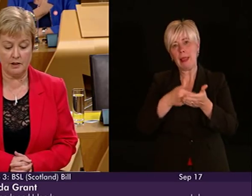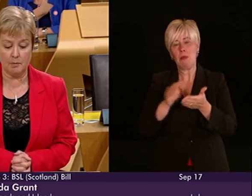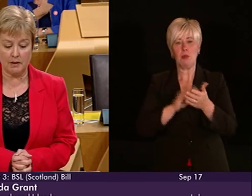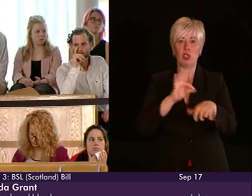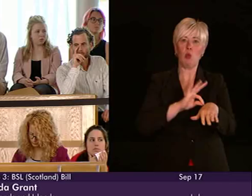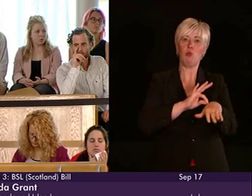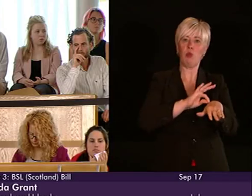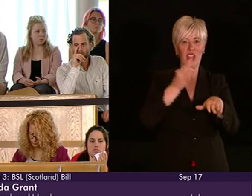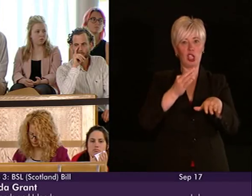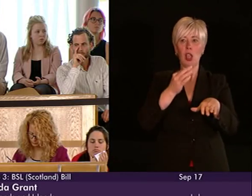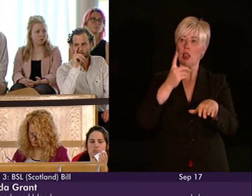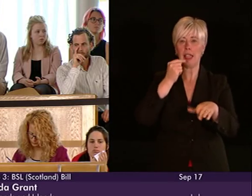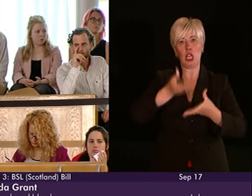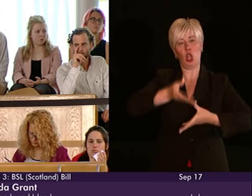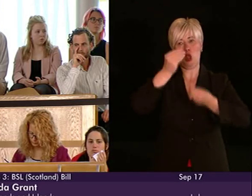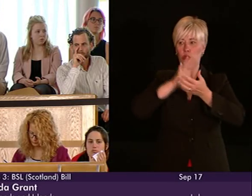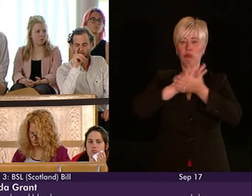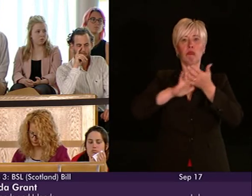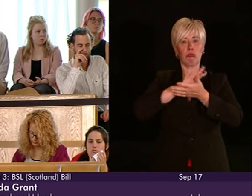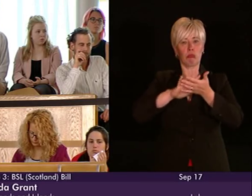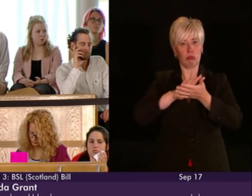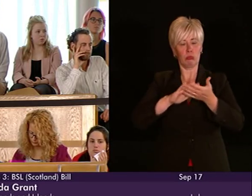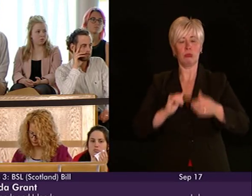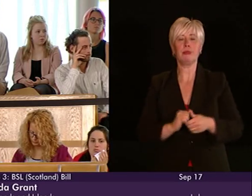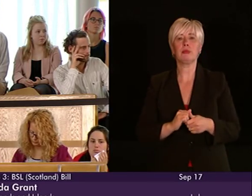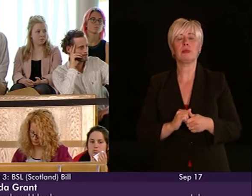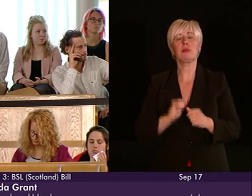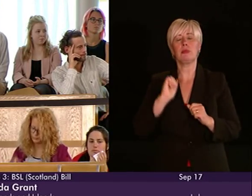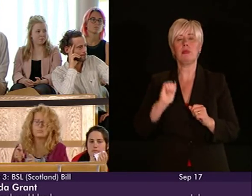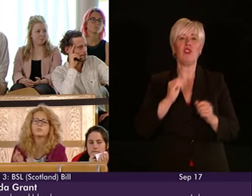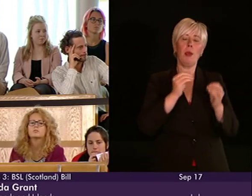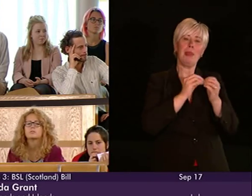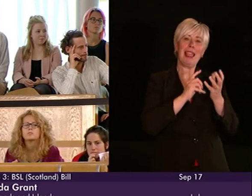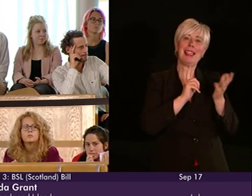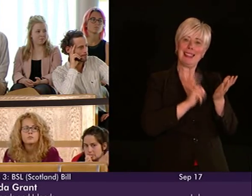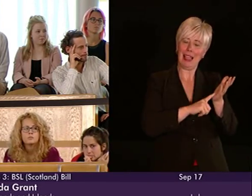learn to use the language. One of the big issues for BSL users is access to services.